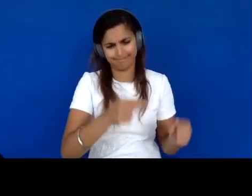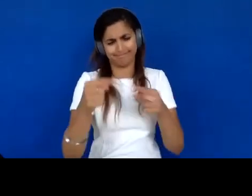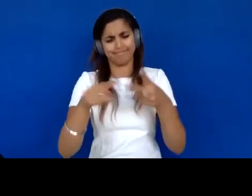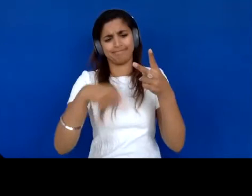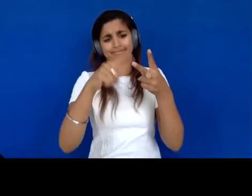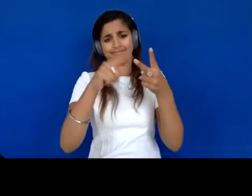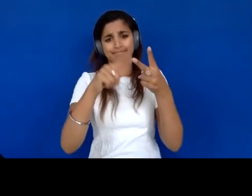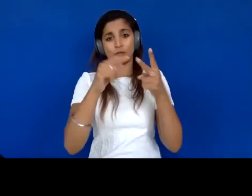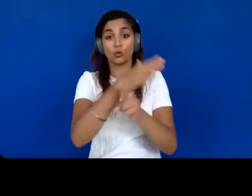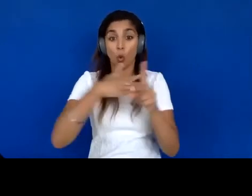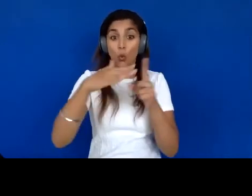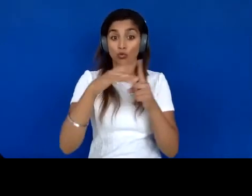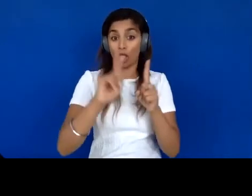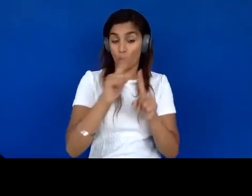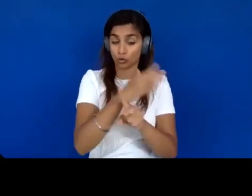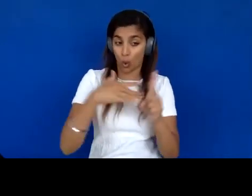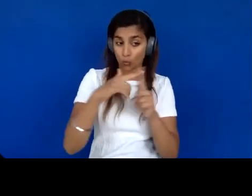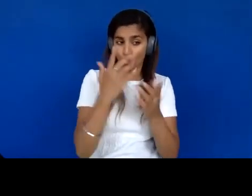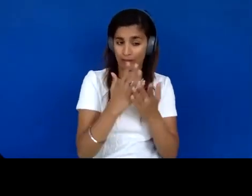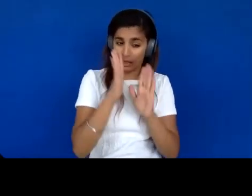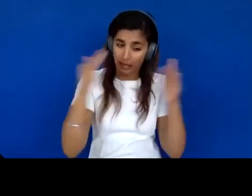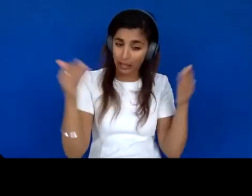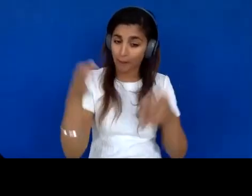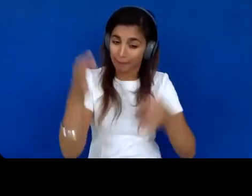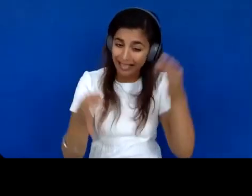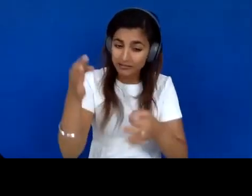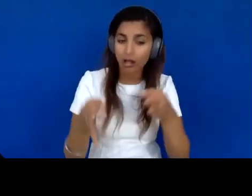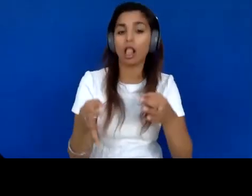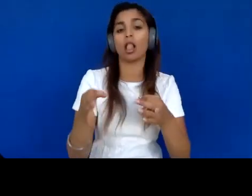and political oppression rather than being the fault and/or responsibility of